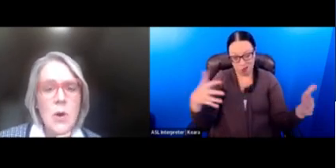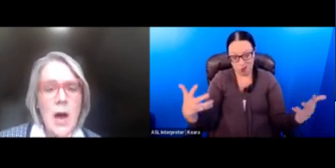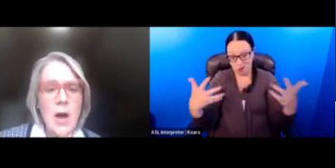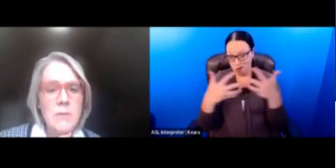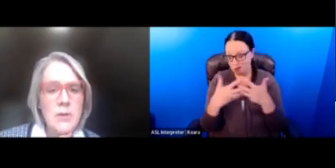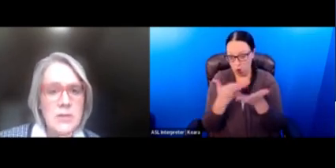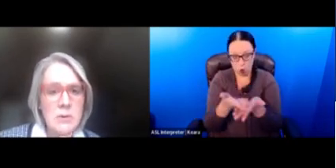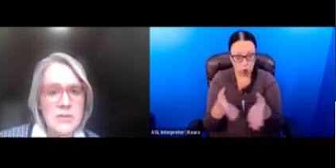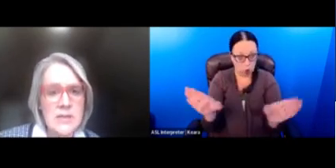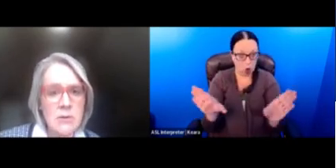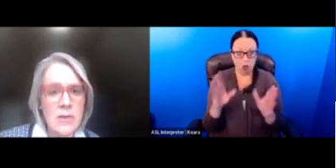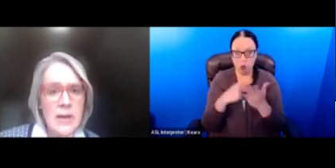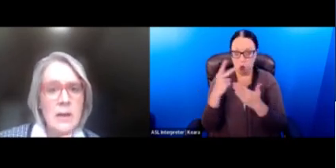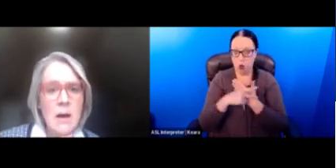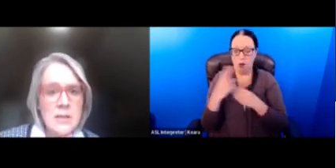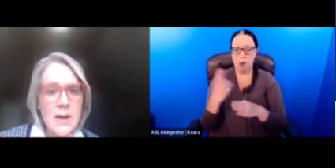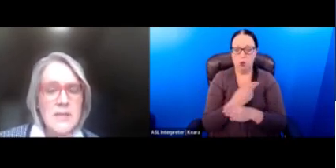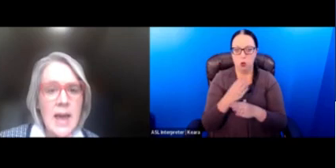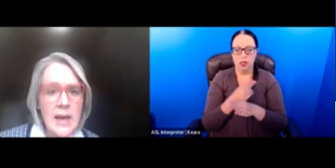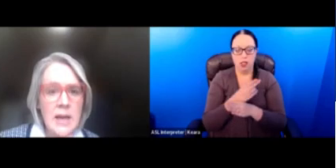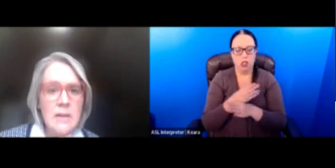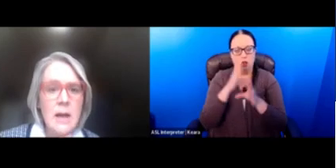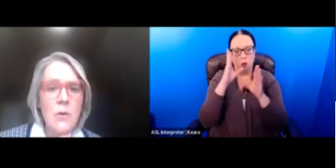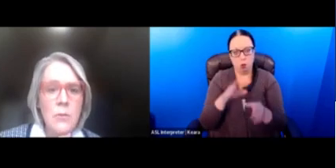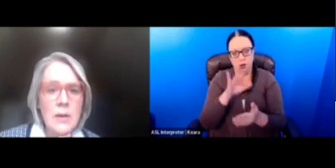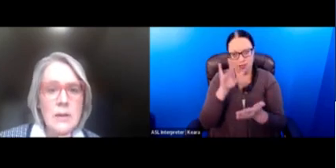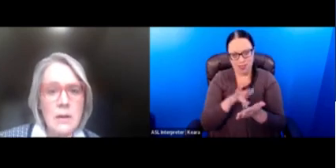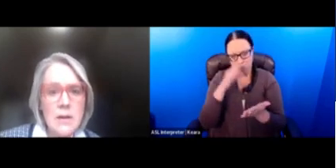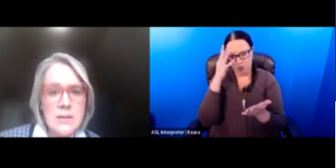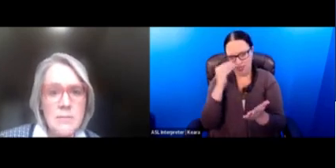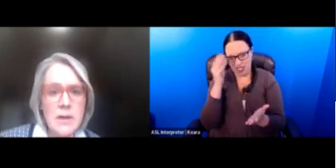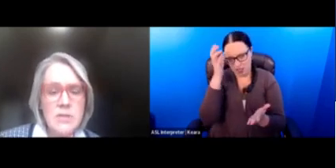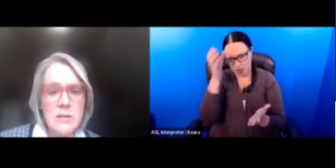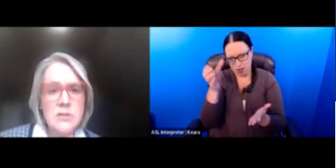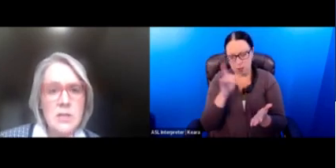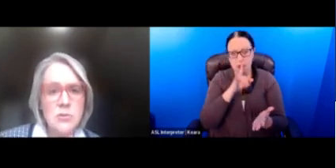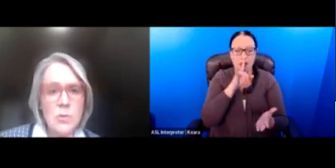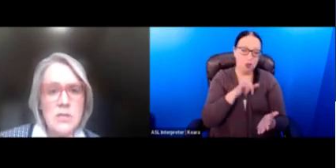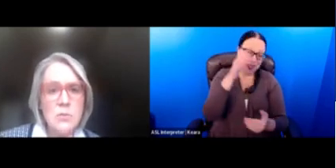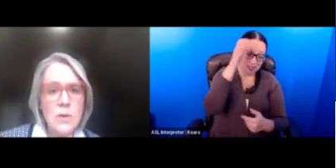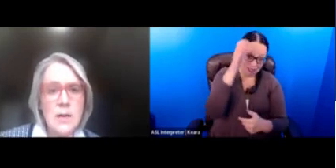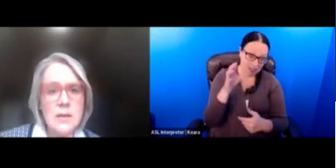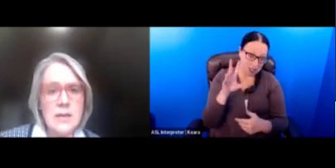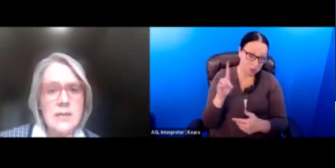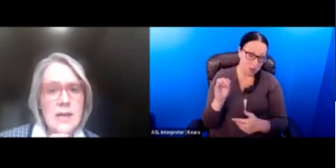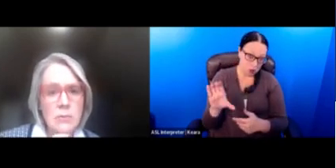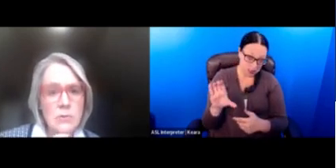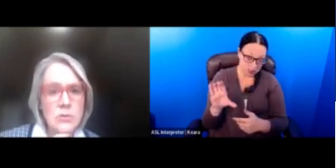of dignity of choice was integral to the development and alignment of than the reportable